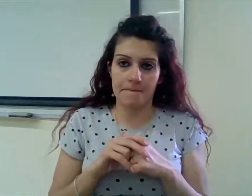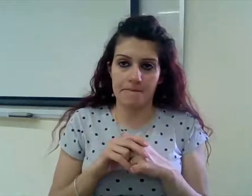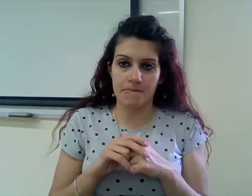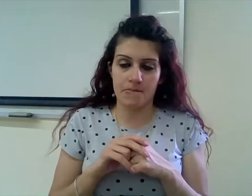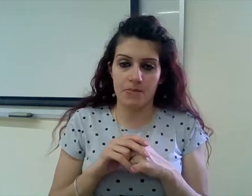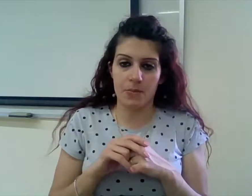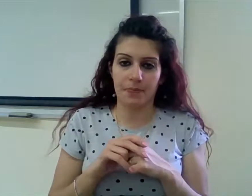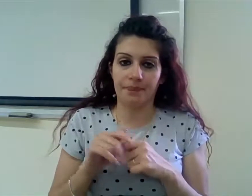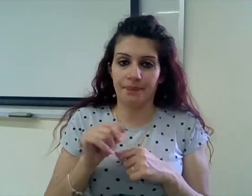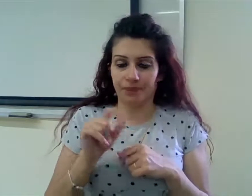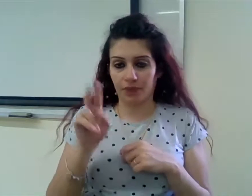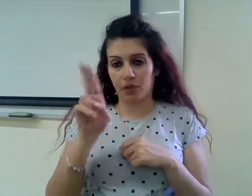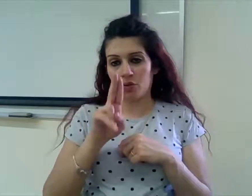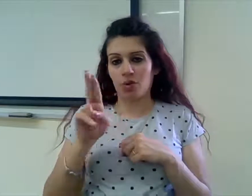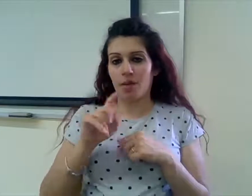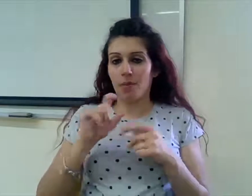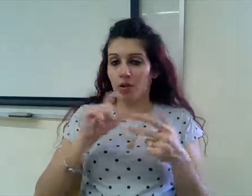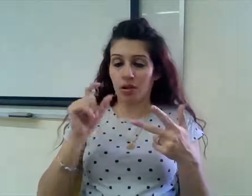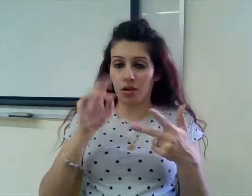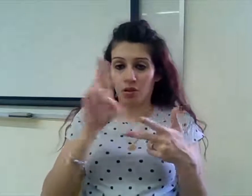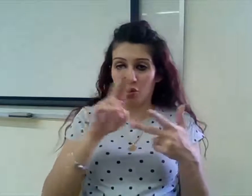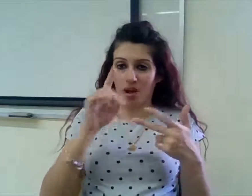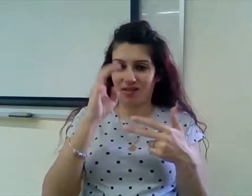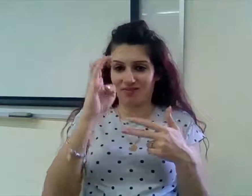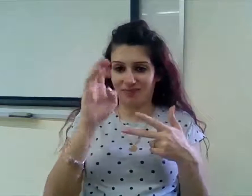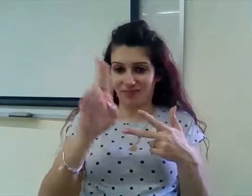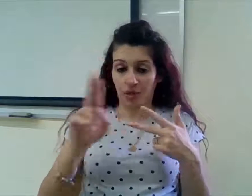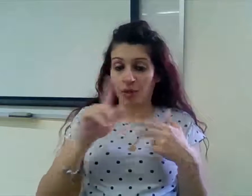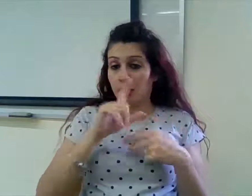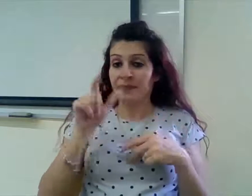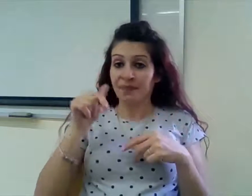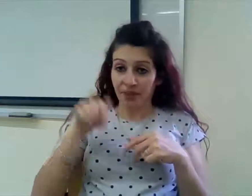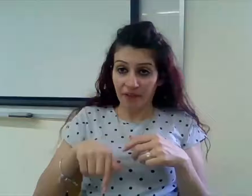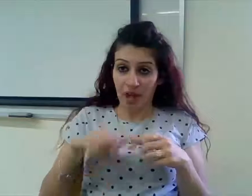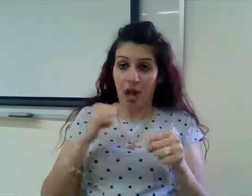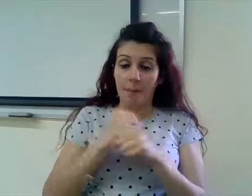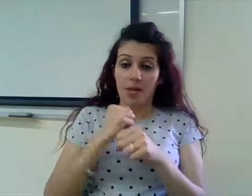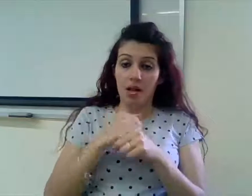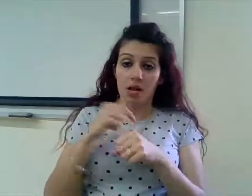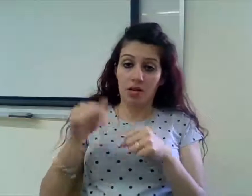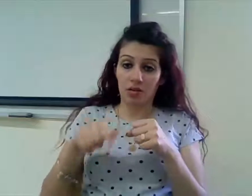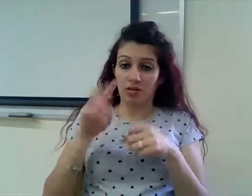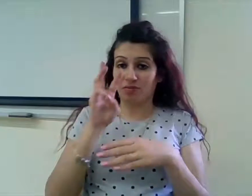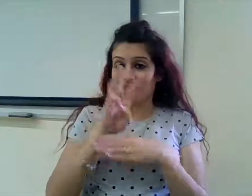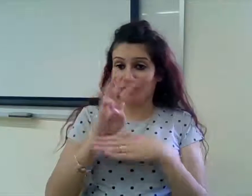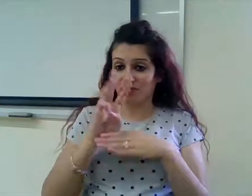think that the blended approach continues to be the best approach and